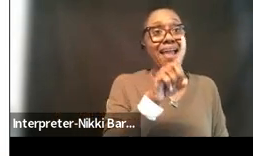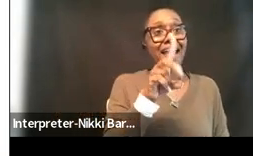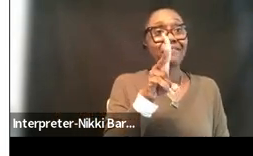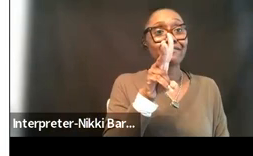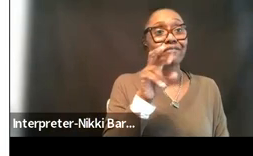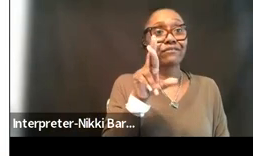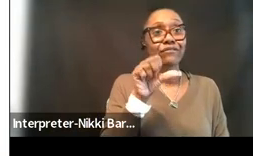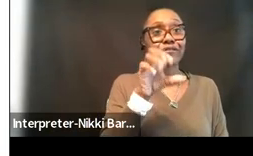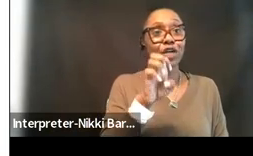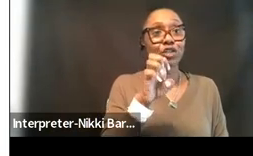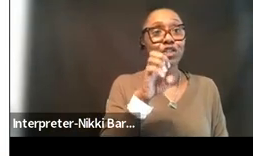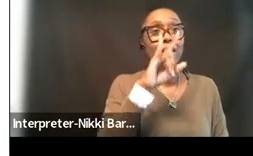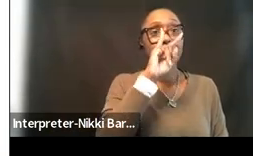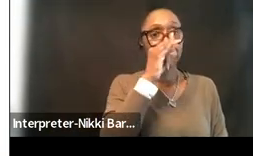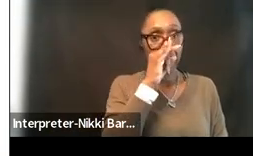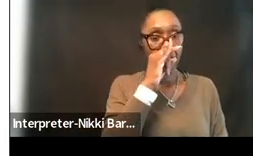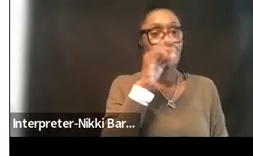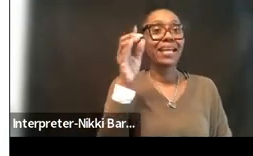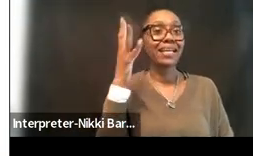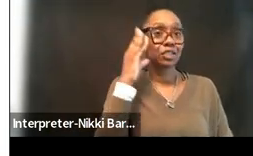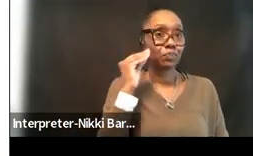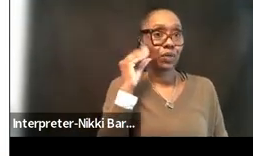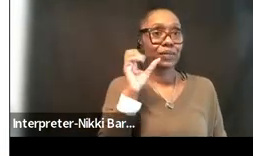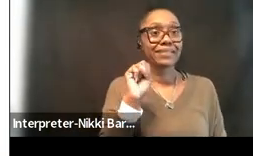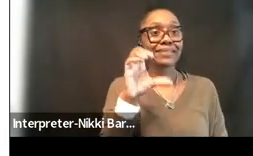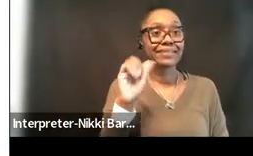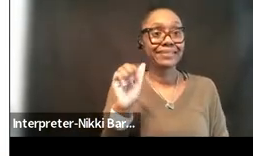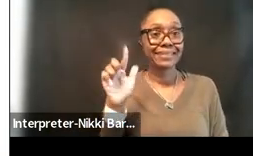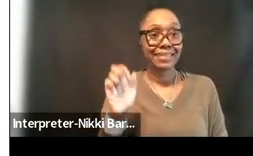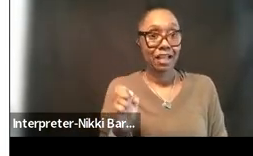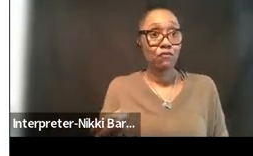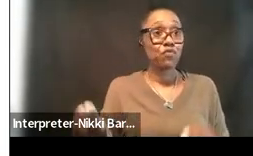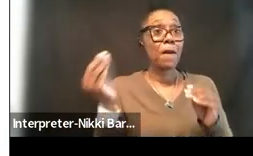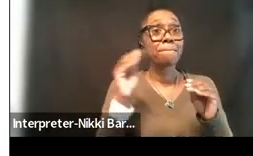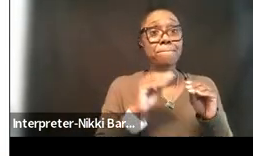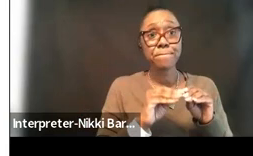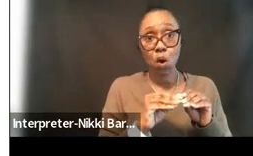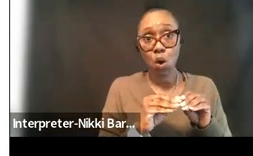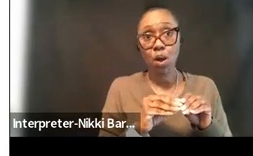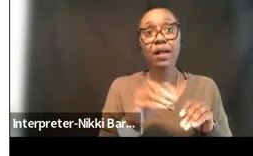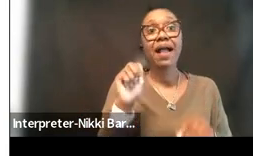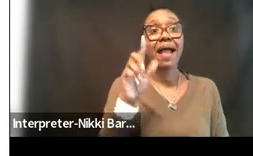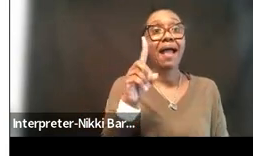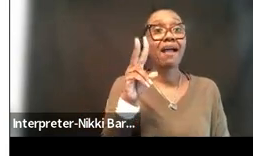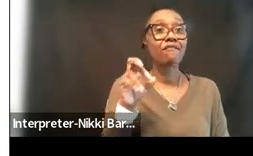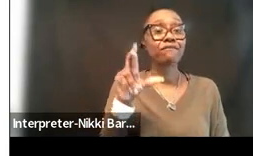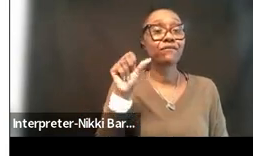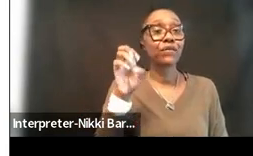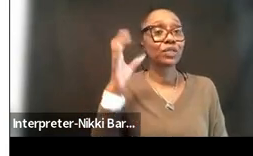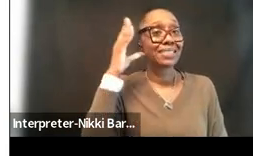In a nutshell with this. Study, they've seen that the more adverse experiences a child goes through, the more effects you will see represented long term in someone's behavior.